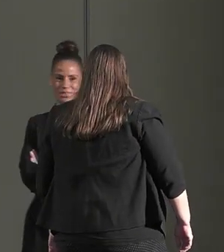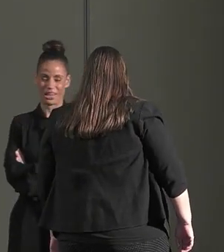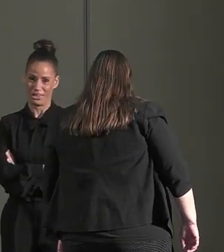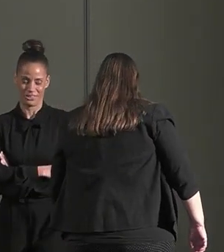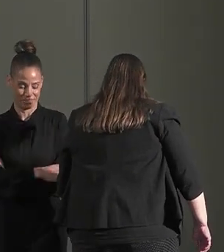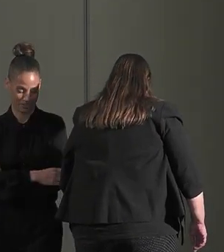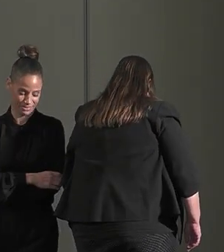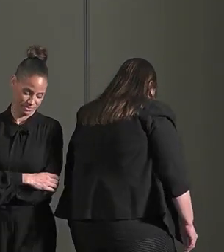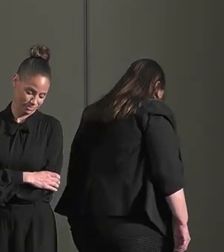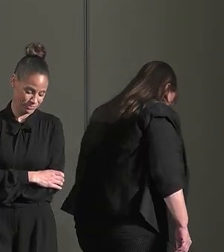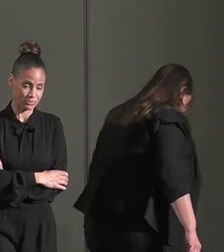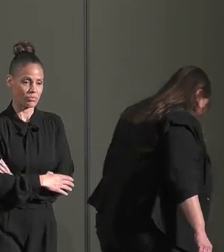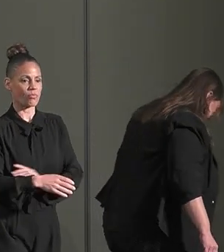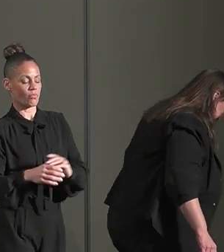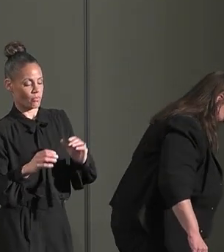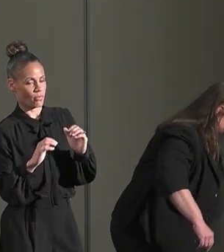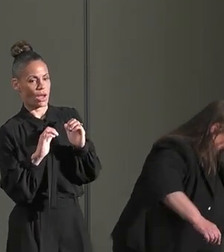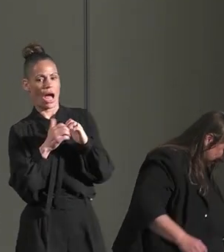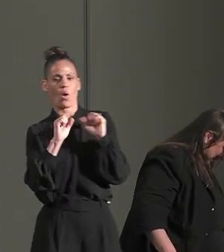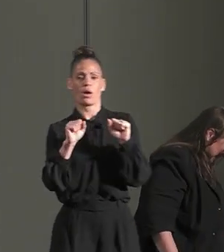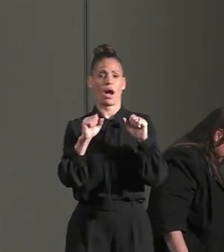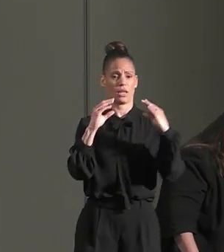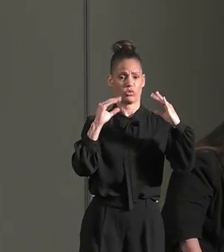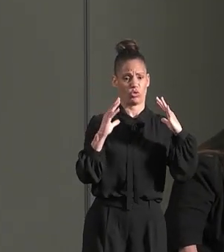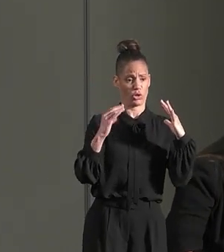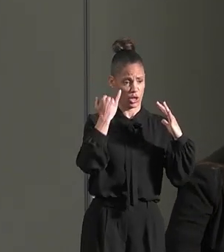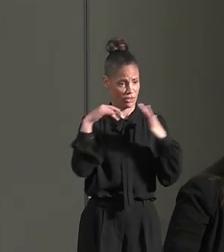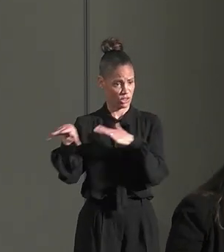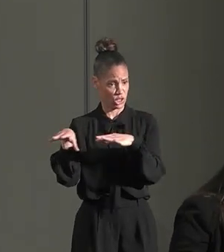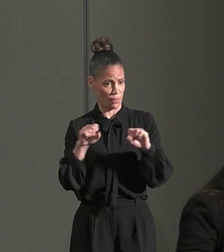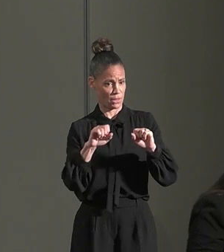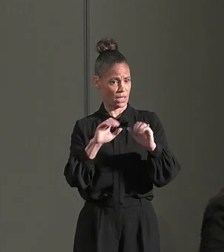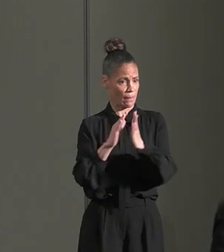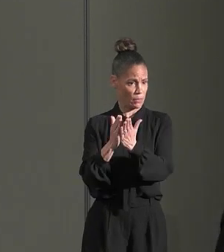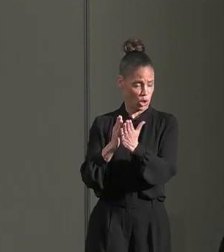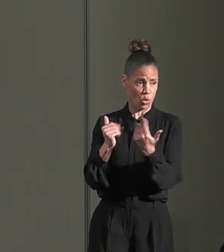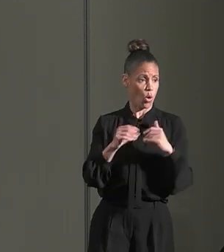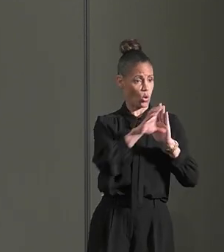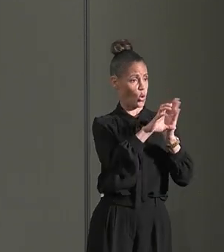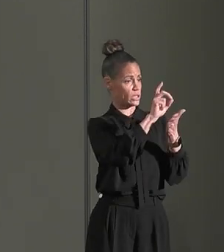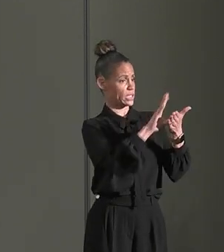How can an instructor adopted a textbook or course designer creating a course how